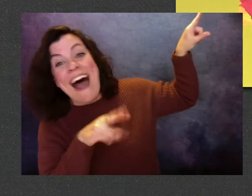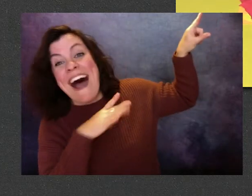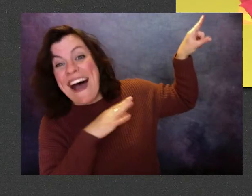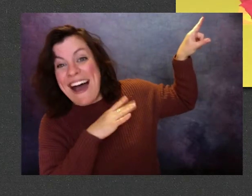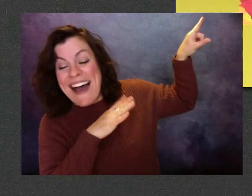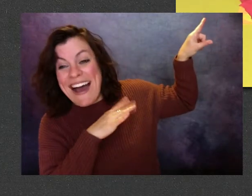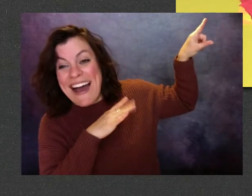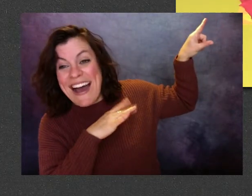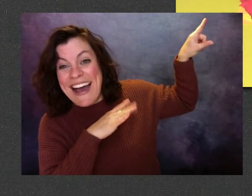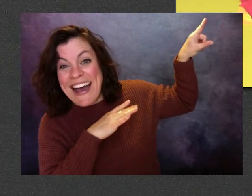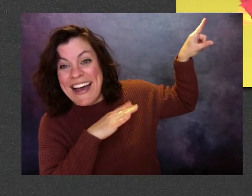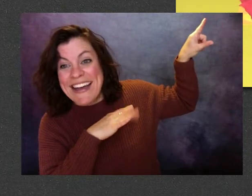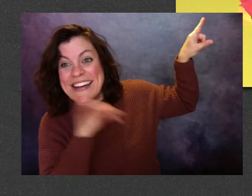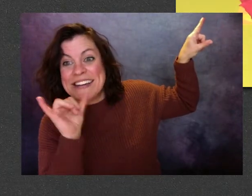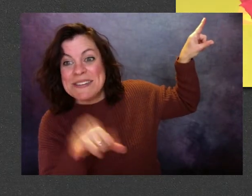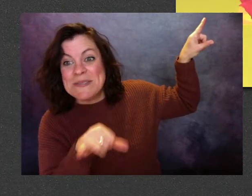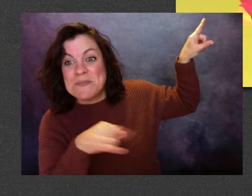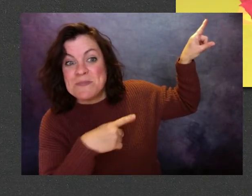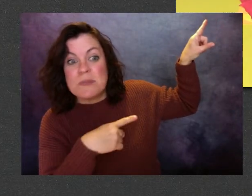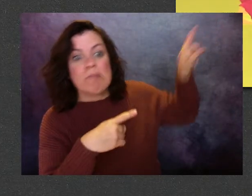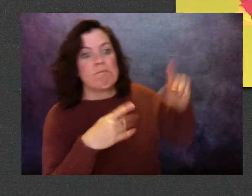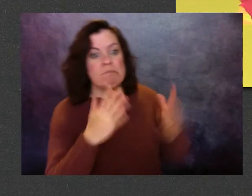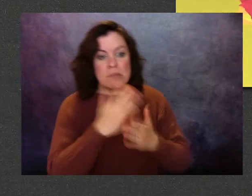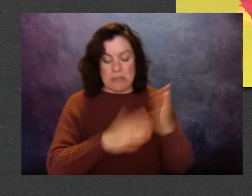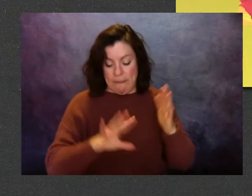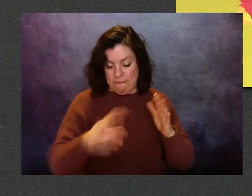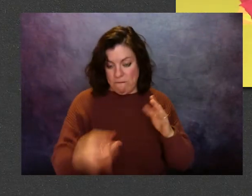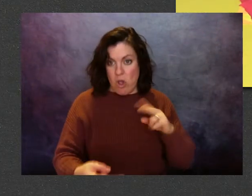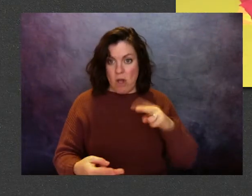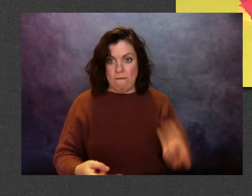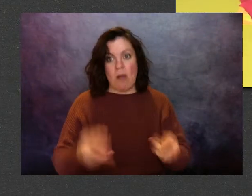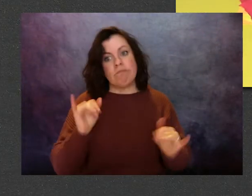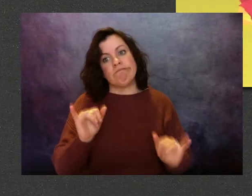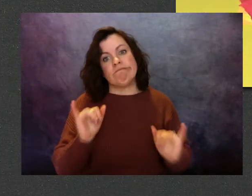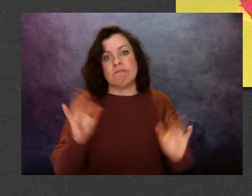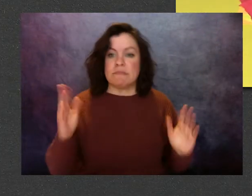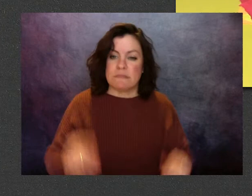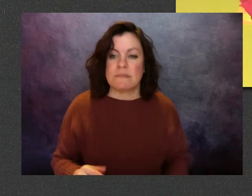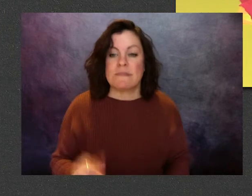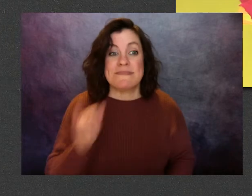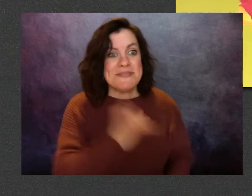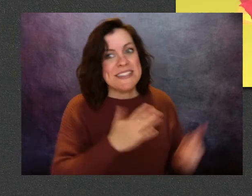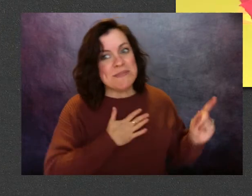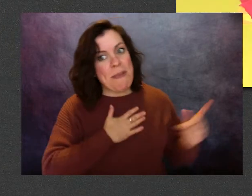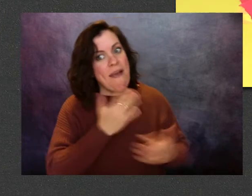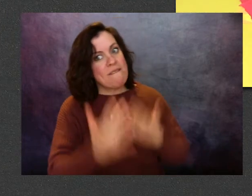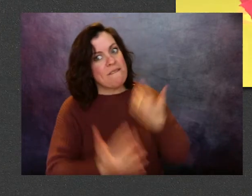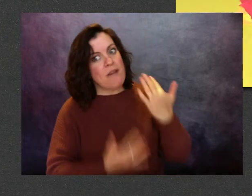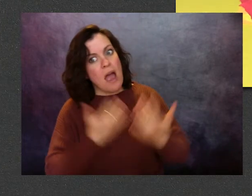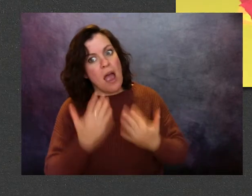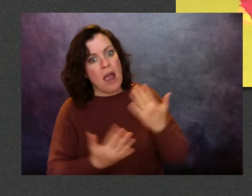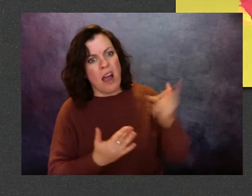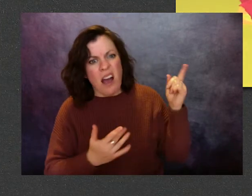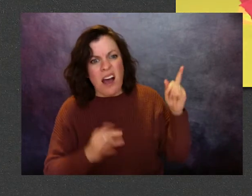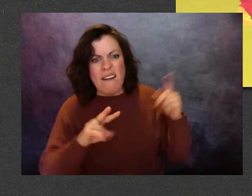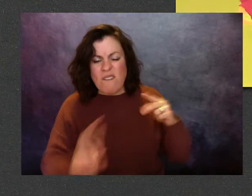There is whoops I have some pieces falling. There is my fire friends whoops a bunch of them are falling.